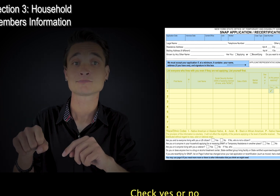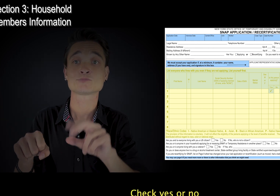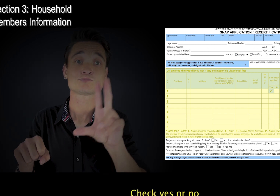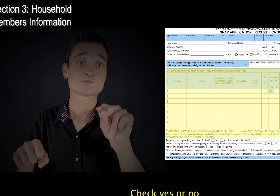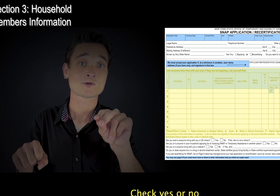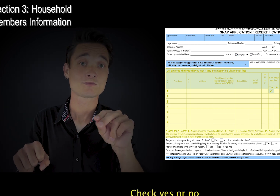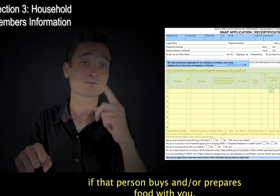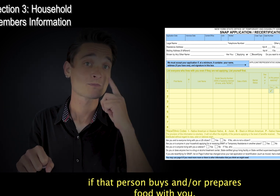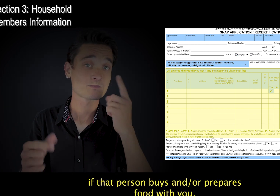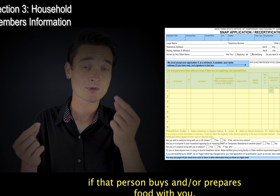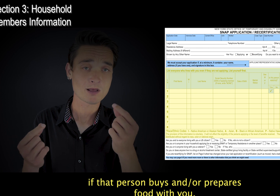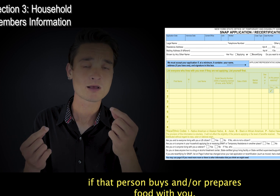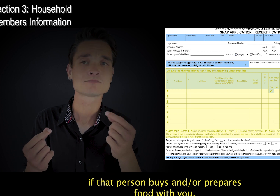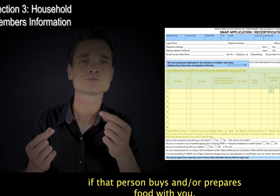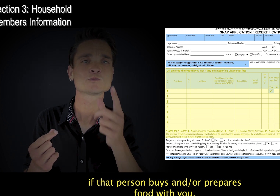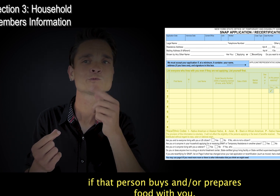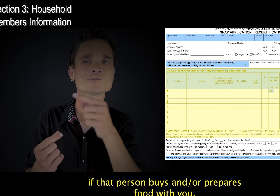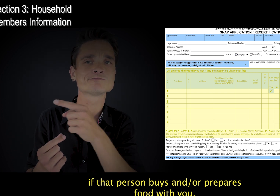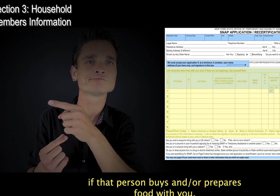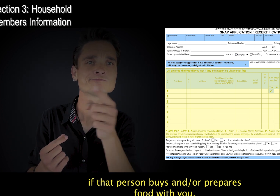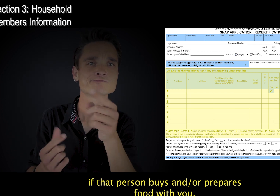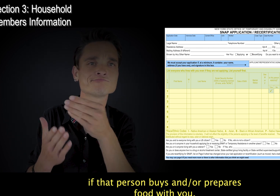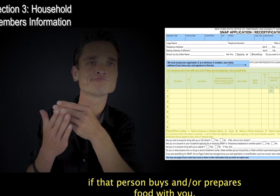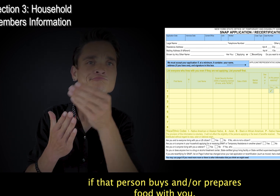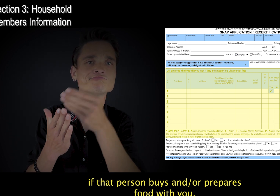Check yes or no if that person buys and/or prepares food with you.